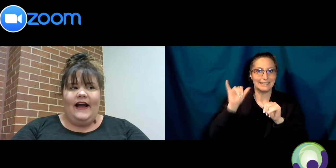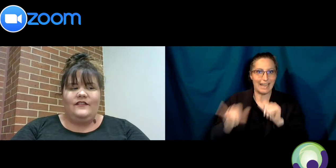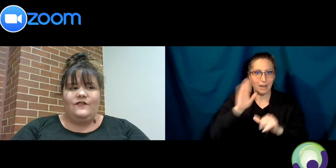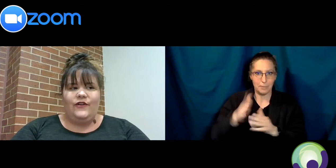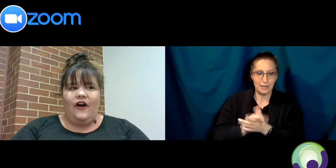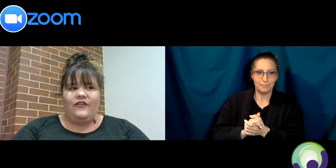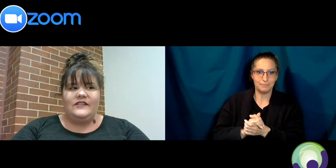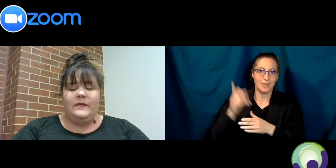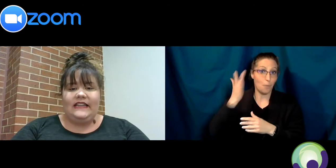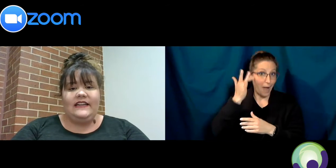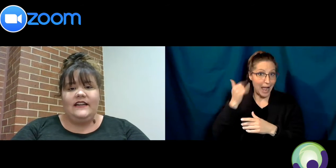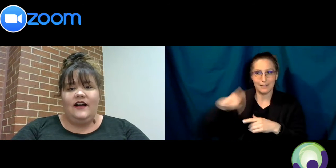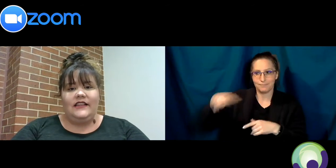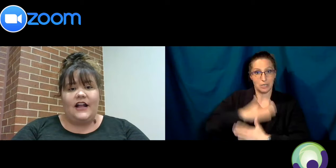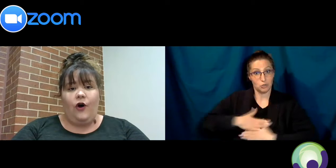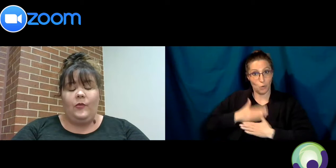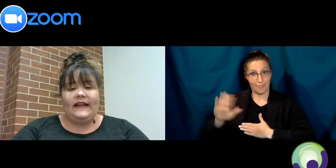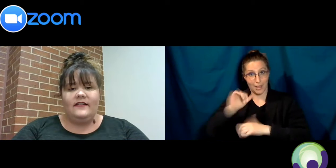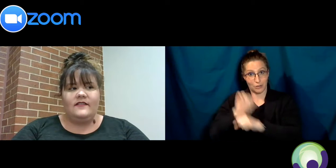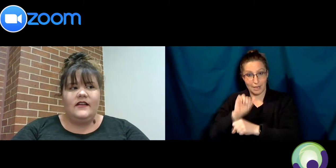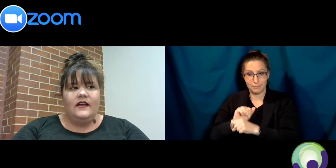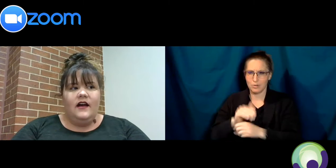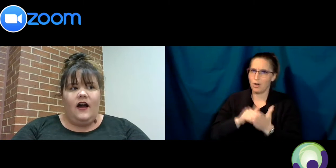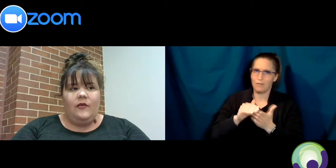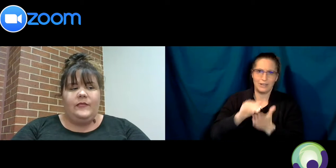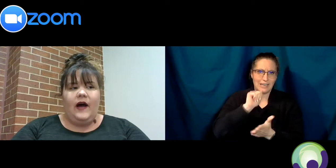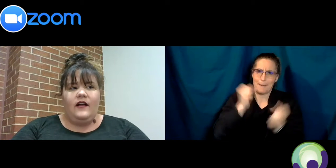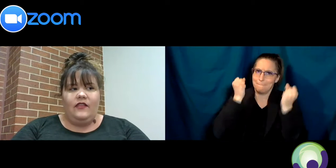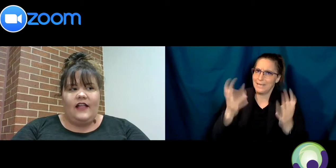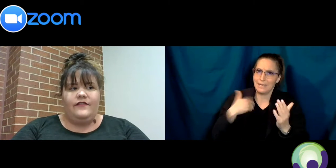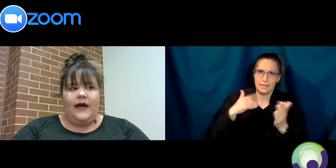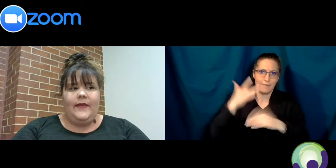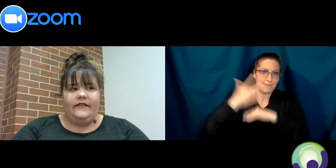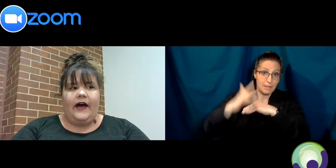And so there aren't typically a lot of openings. But a lot of them end up